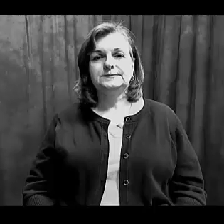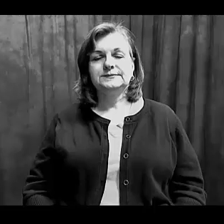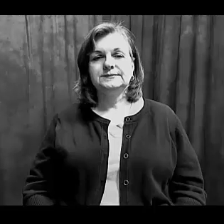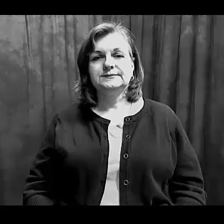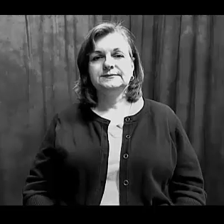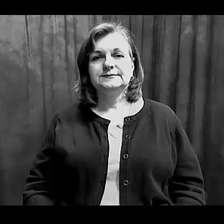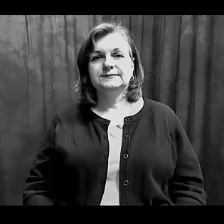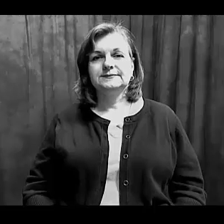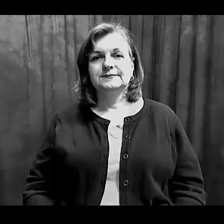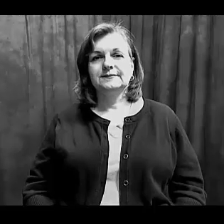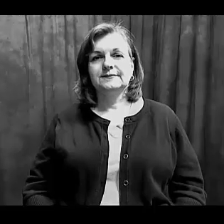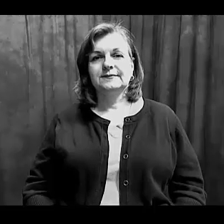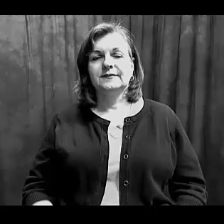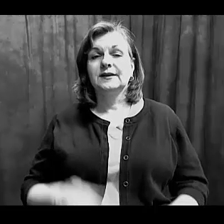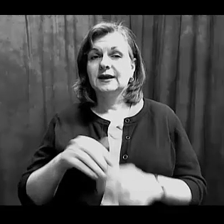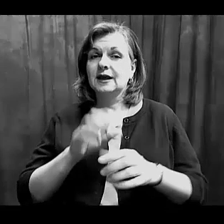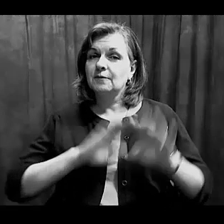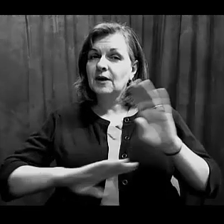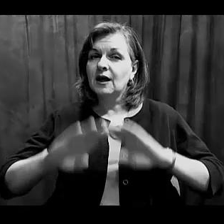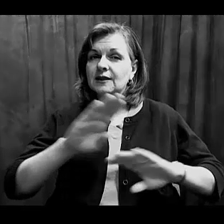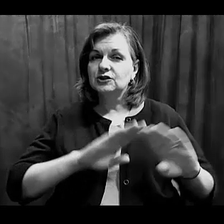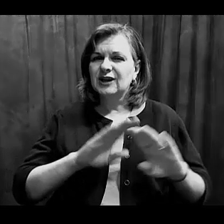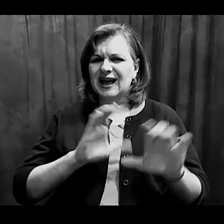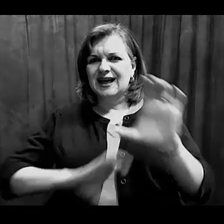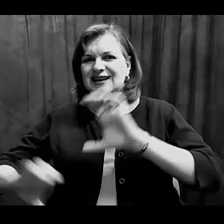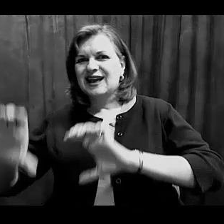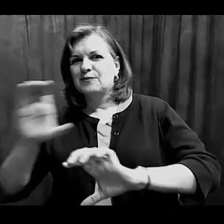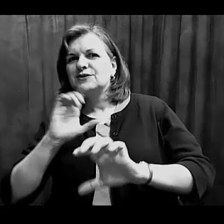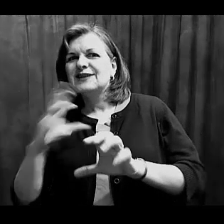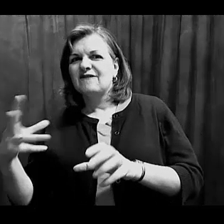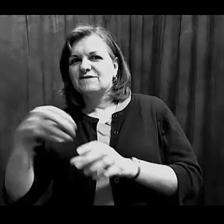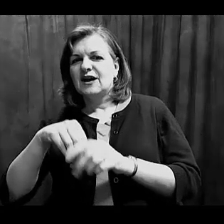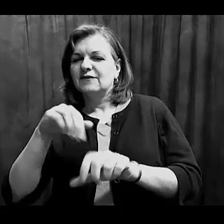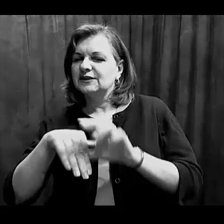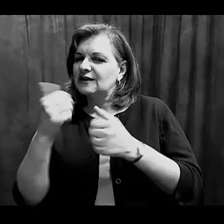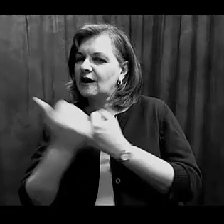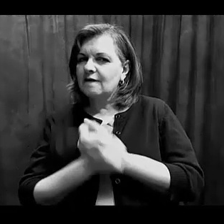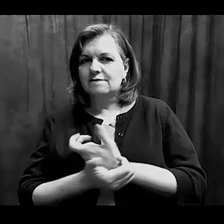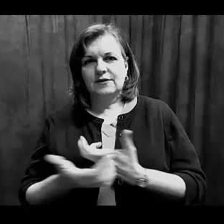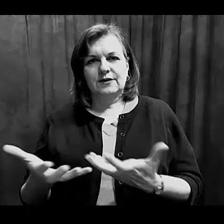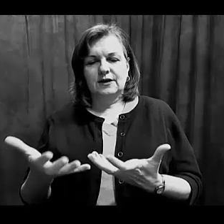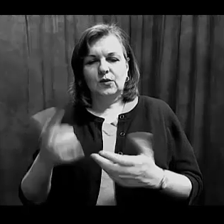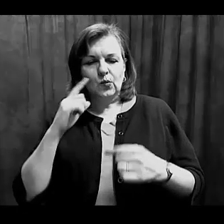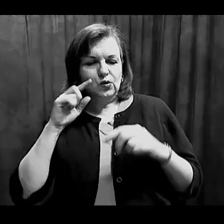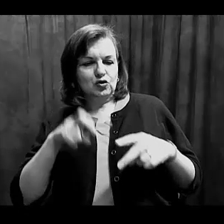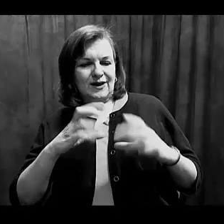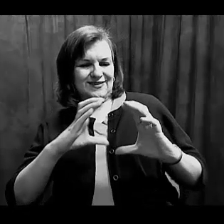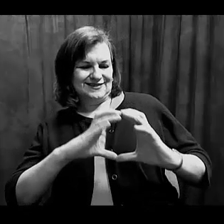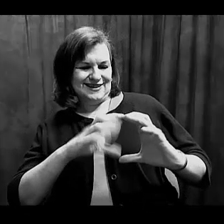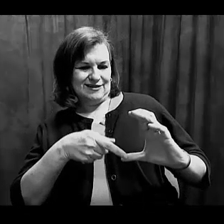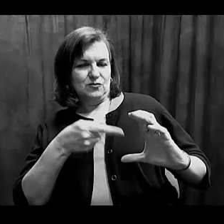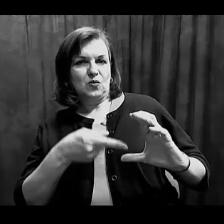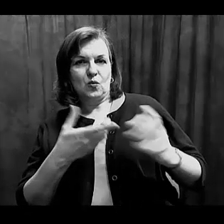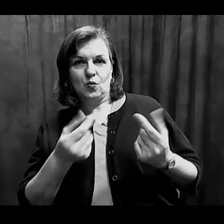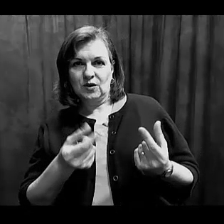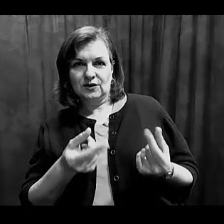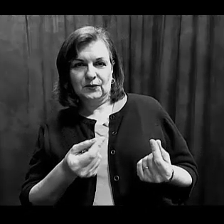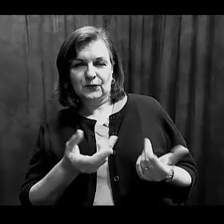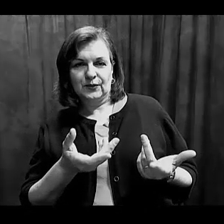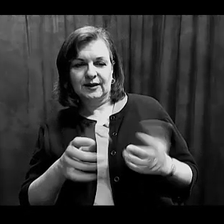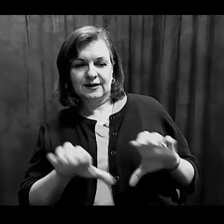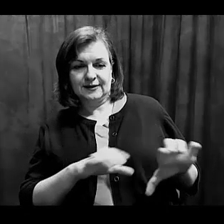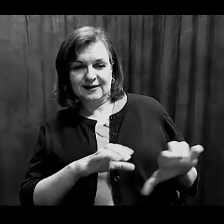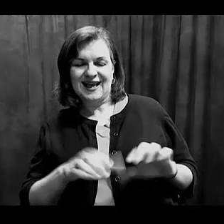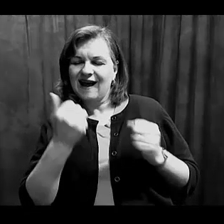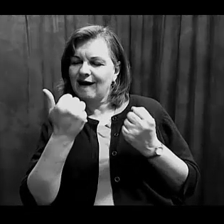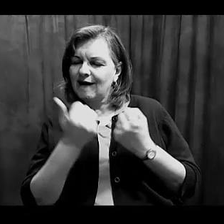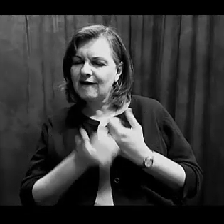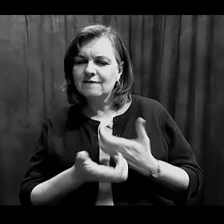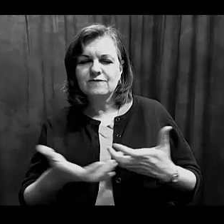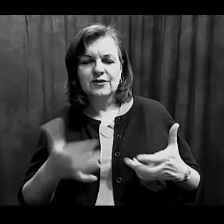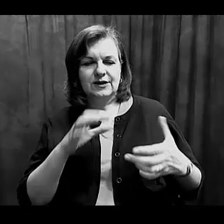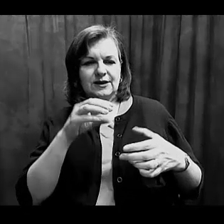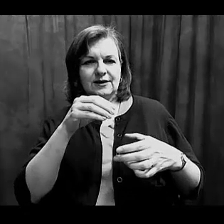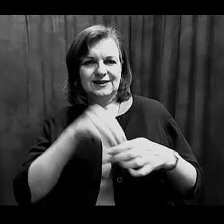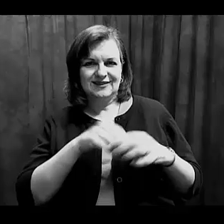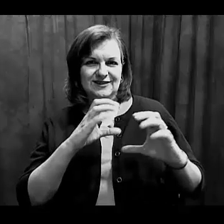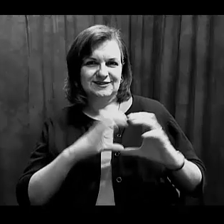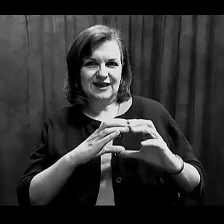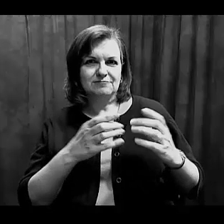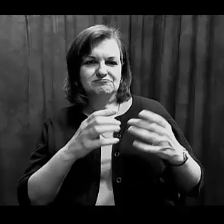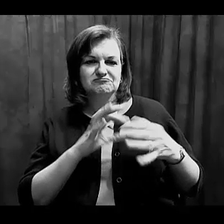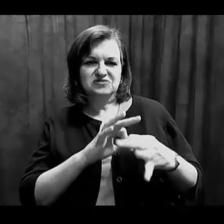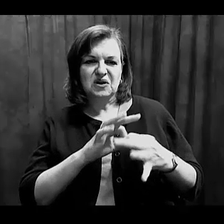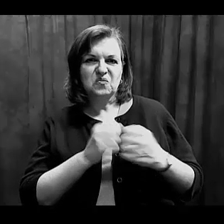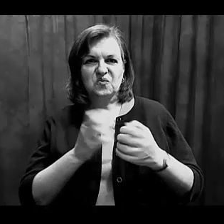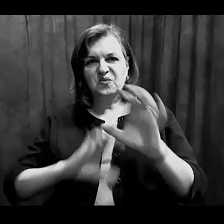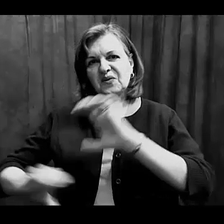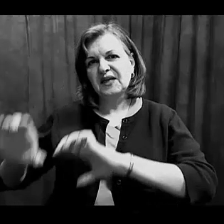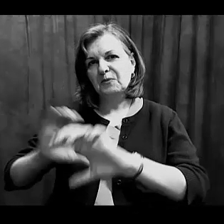so really in biology chemistry is everything when we look at what a cell does it is everything based in chemistry